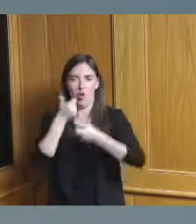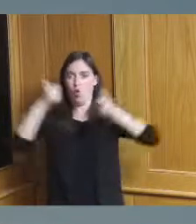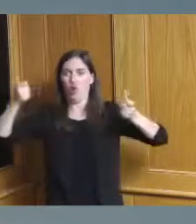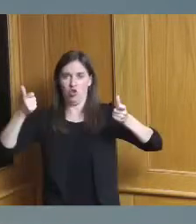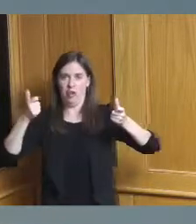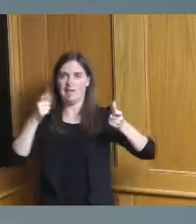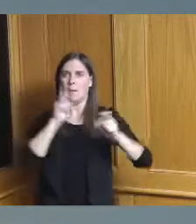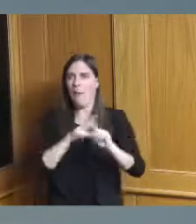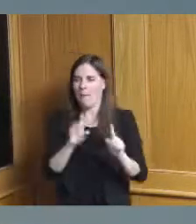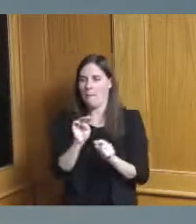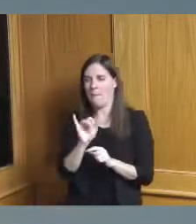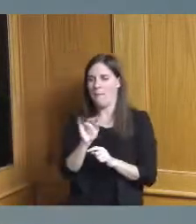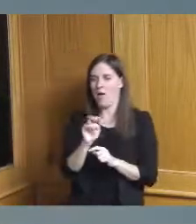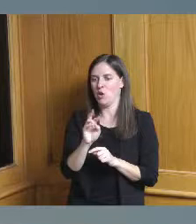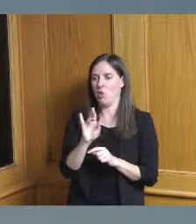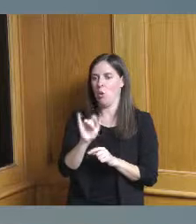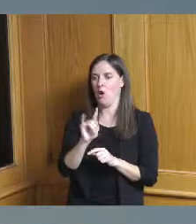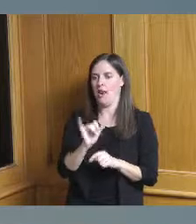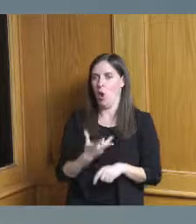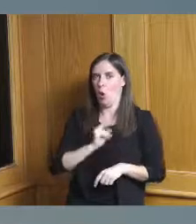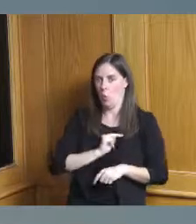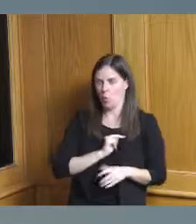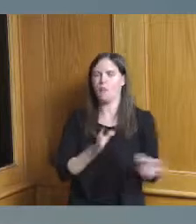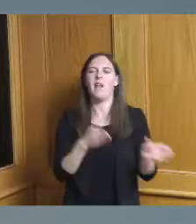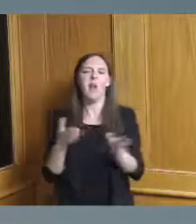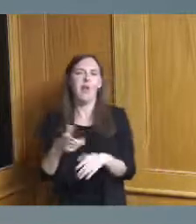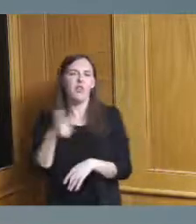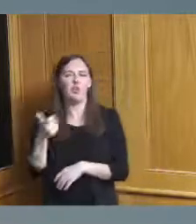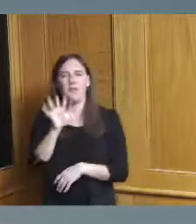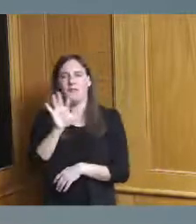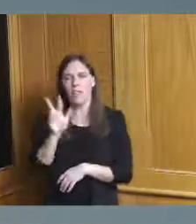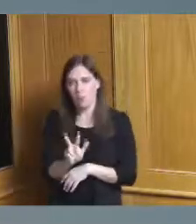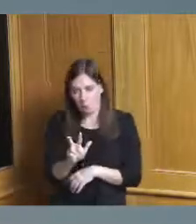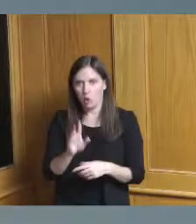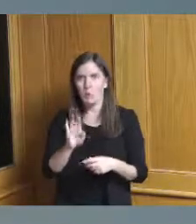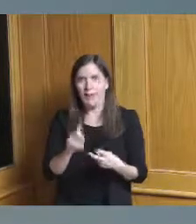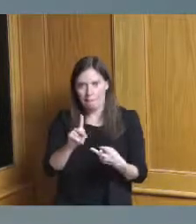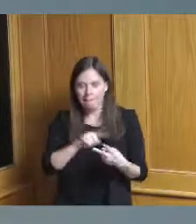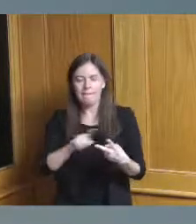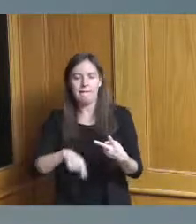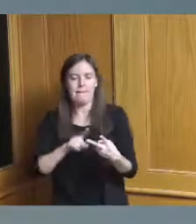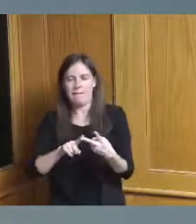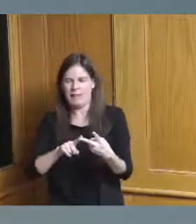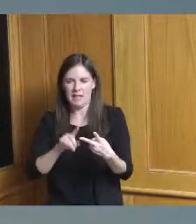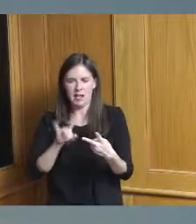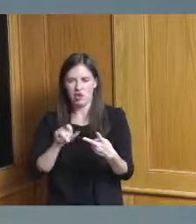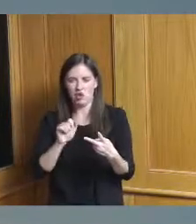other underwriters Fifth Third Piper Jaffrey and Siebert Williams which is also a minority owned